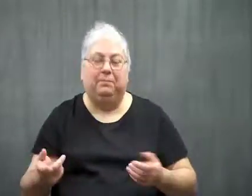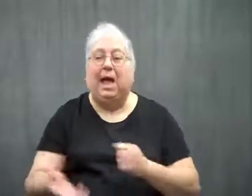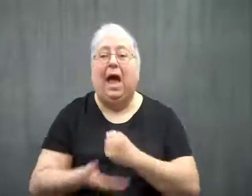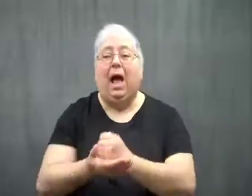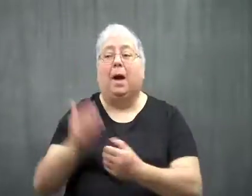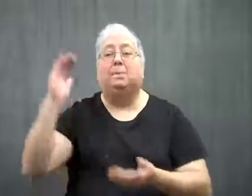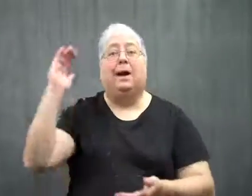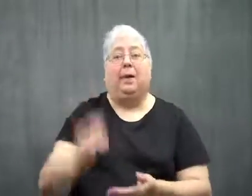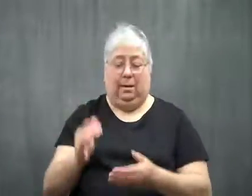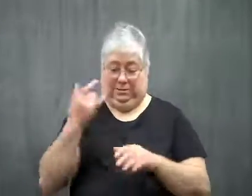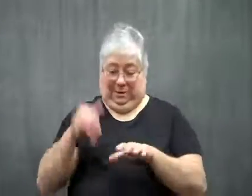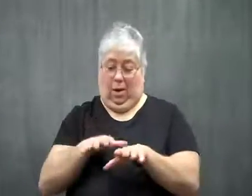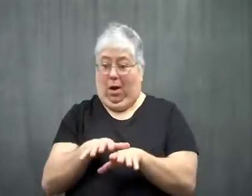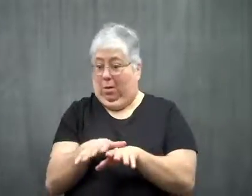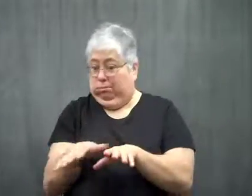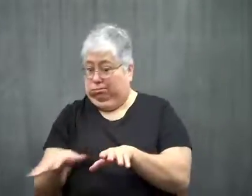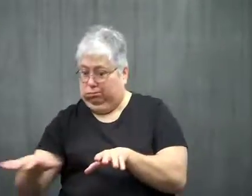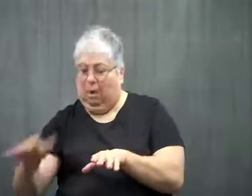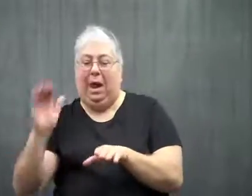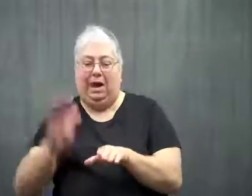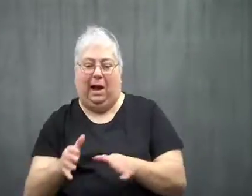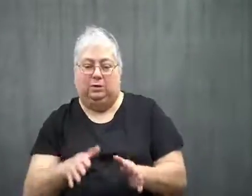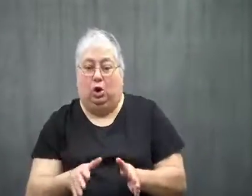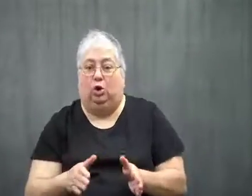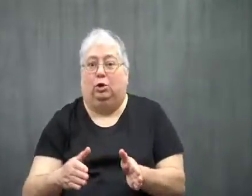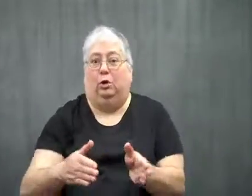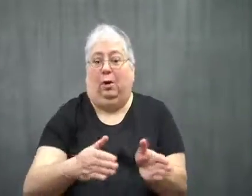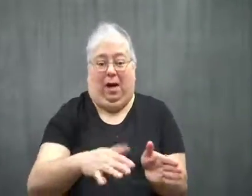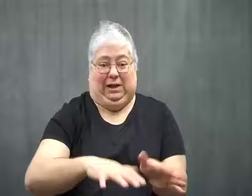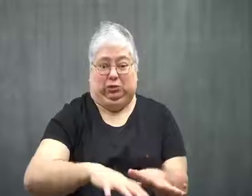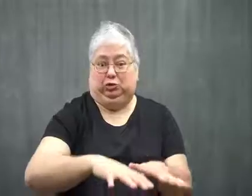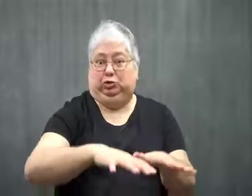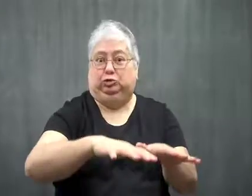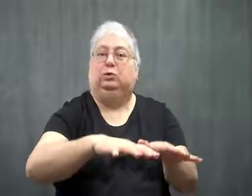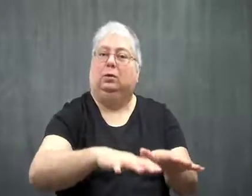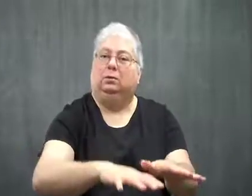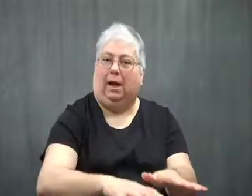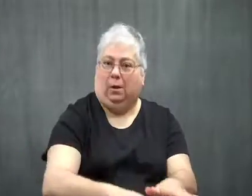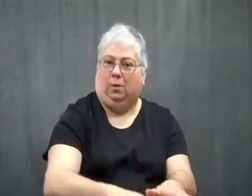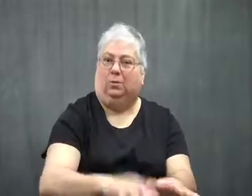This causes the water level to go down in the river,